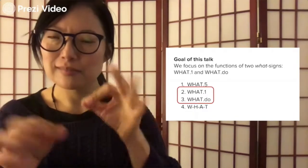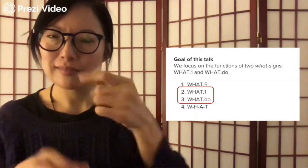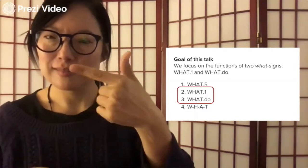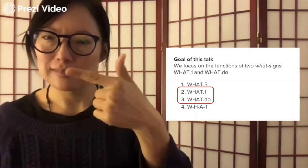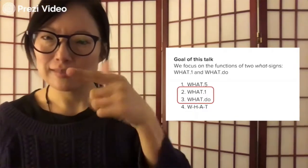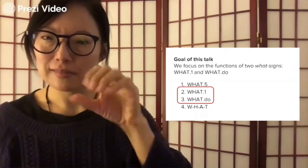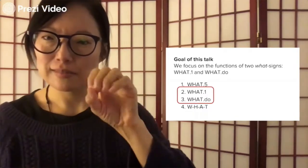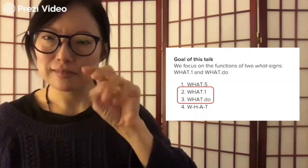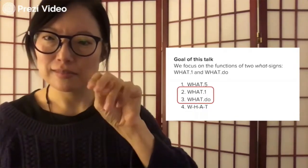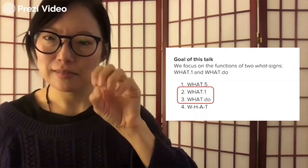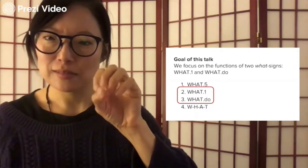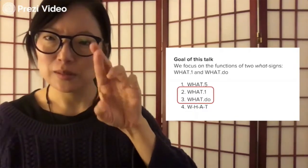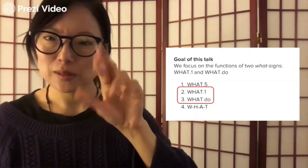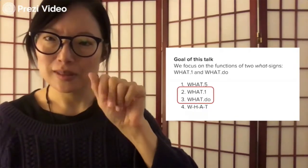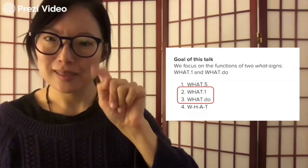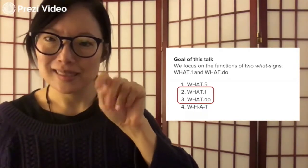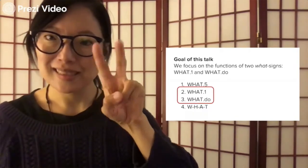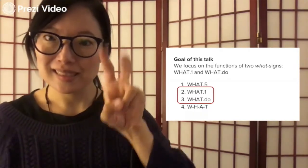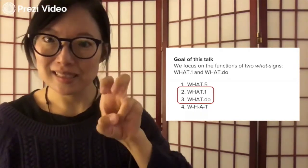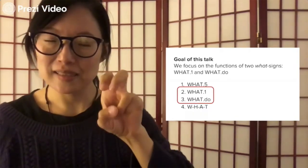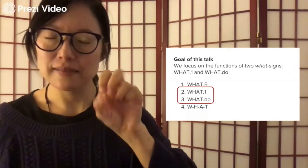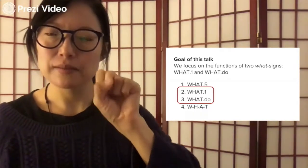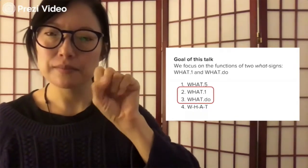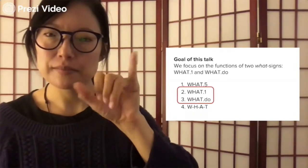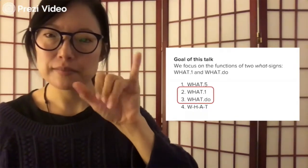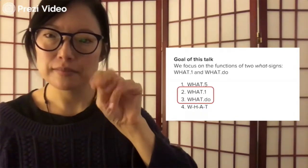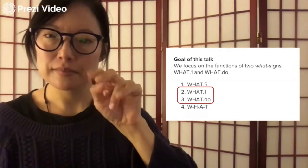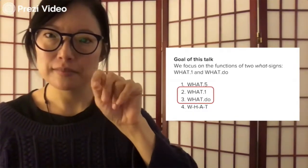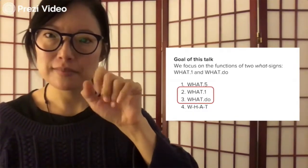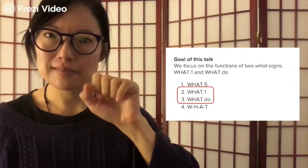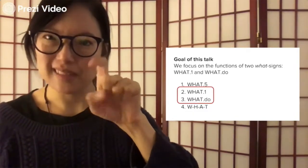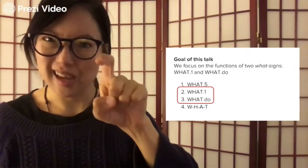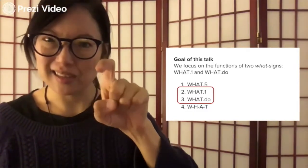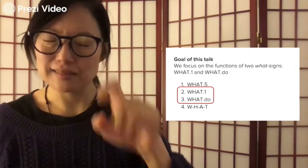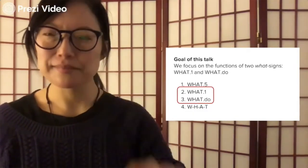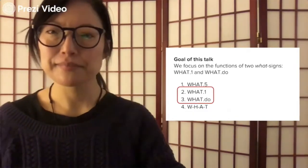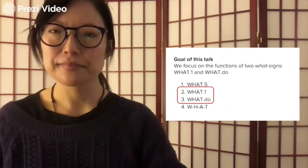the center of research for the what movement in generative